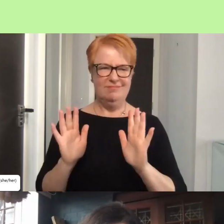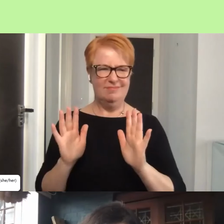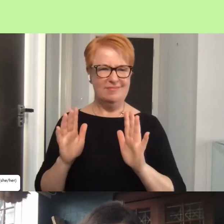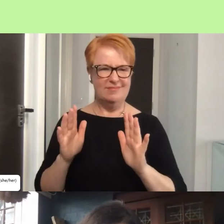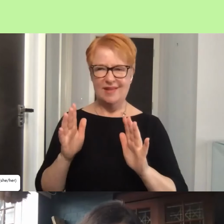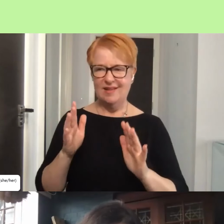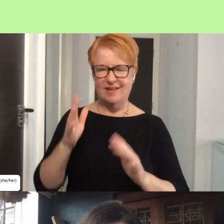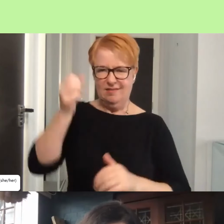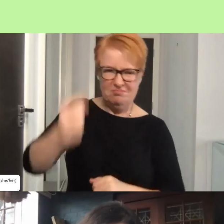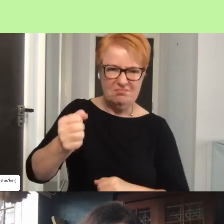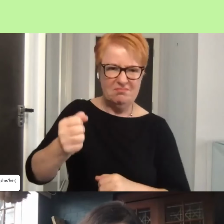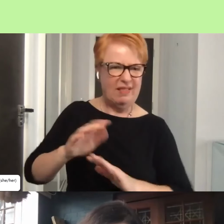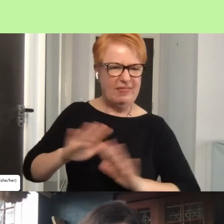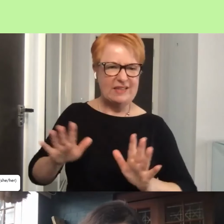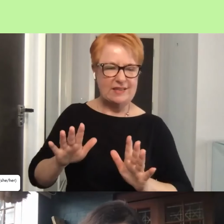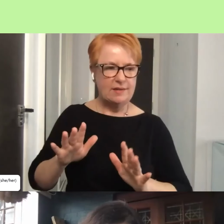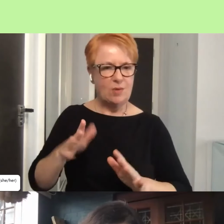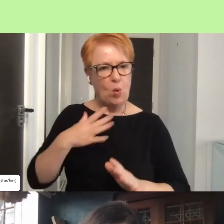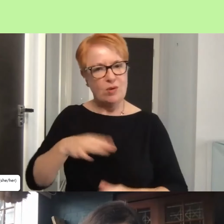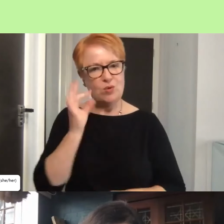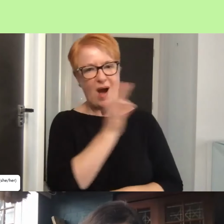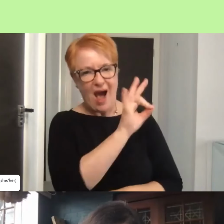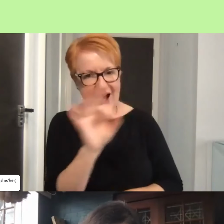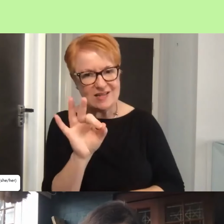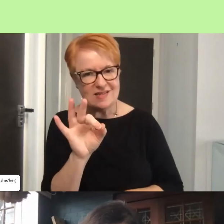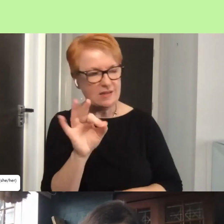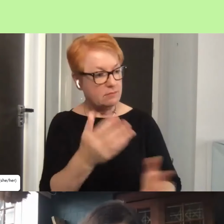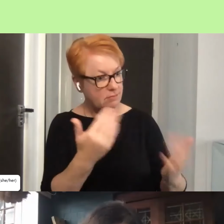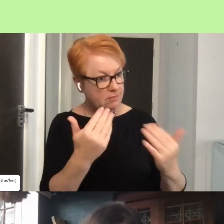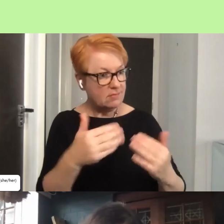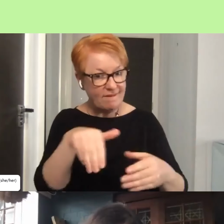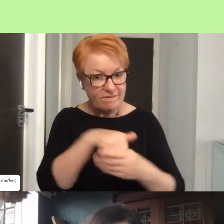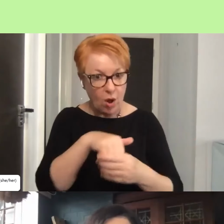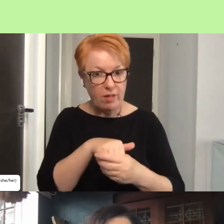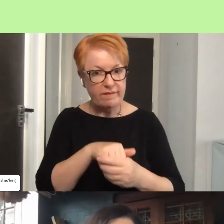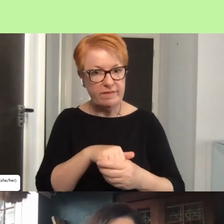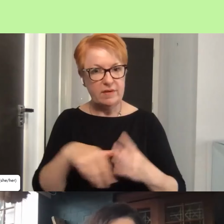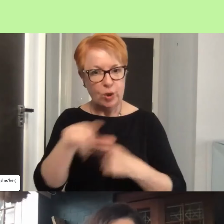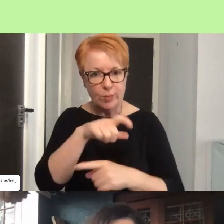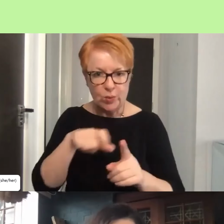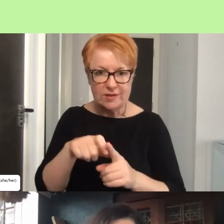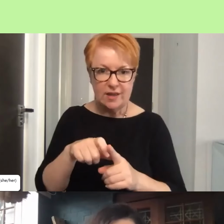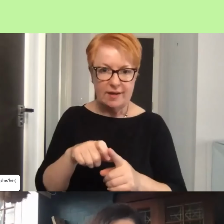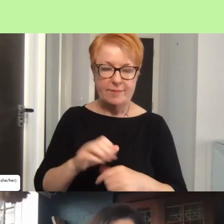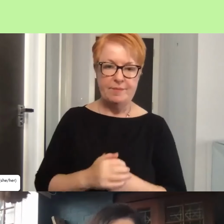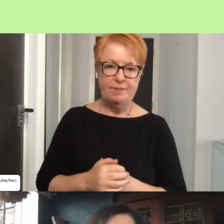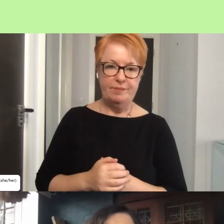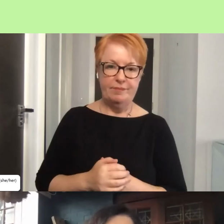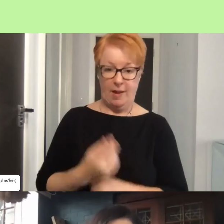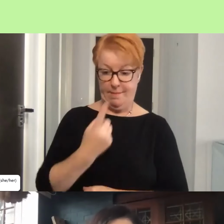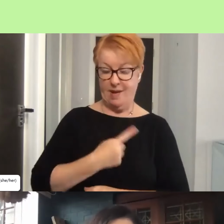You know, there was at times myself I cancelled the project because of the inhabitants.